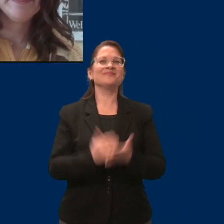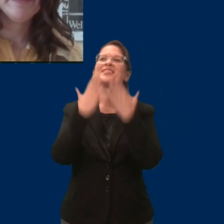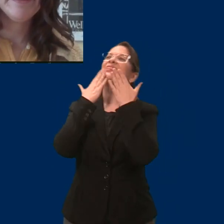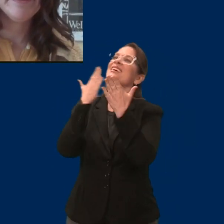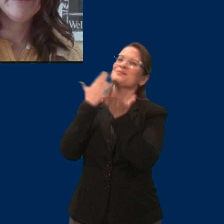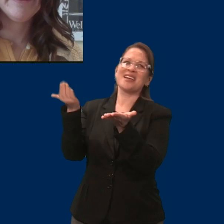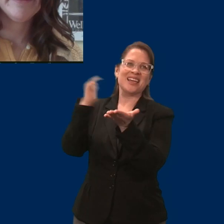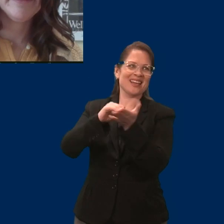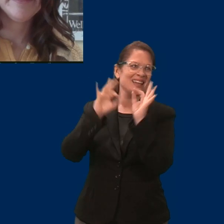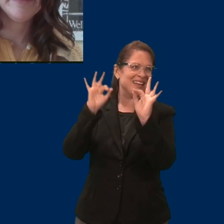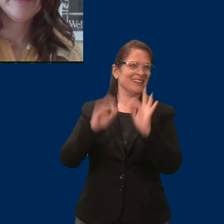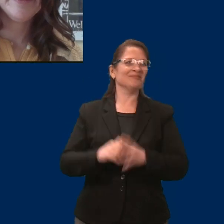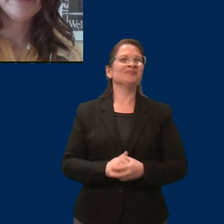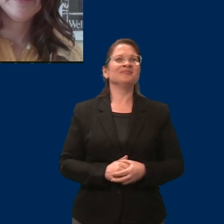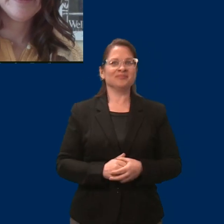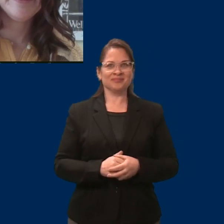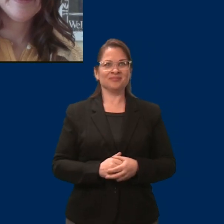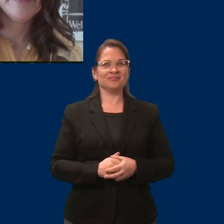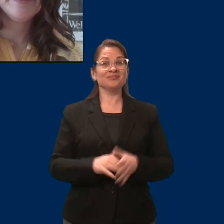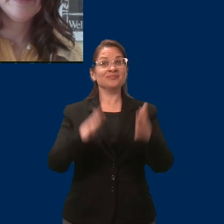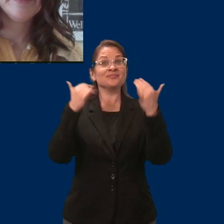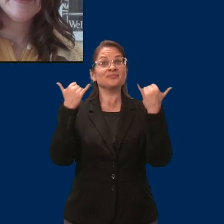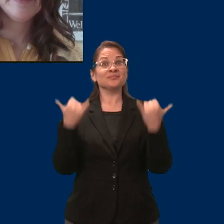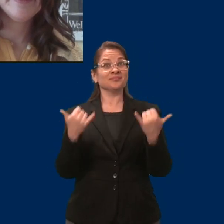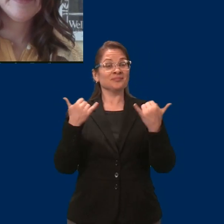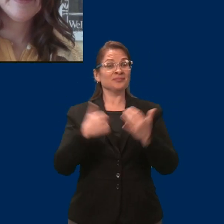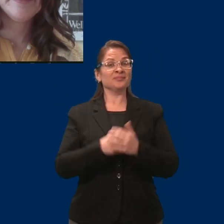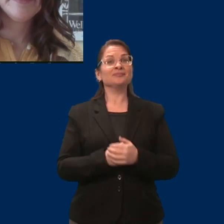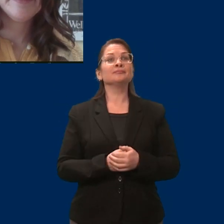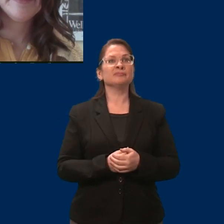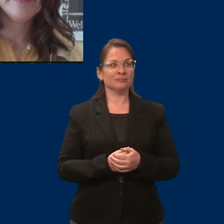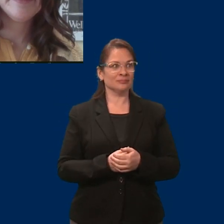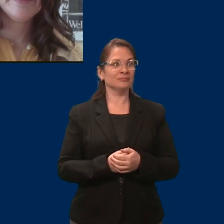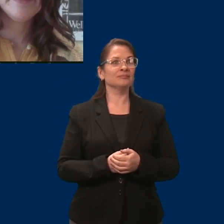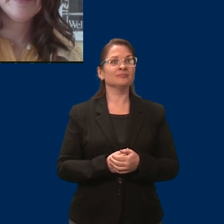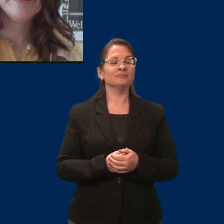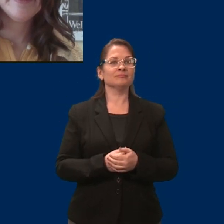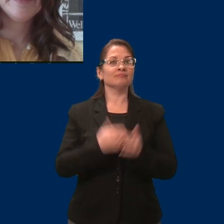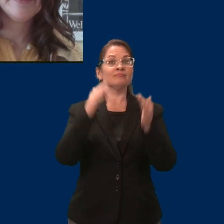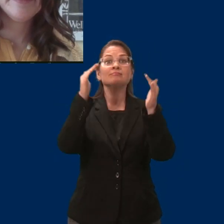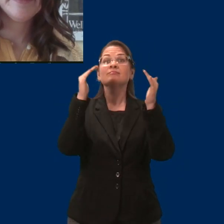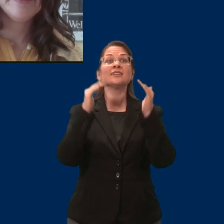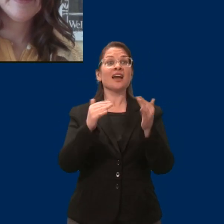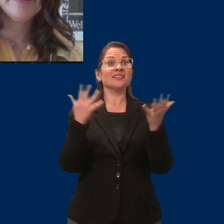So now we're going to move on to our next policy discussion.